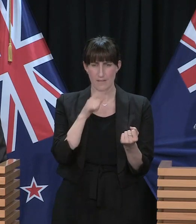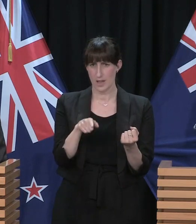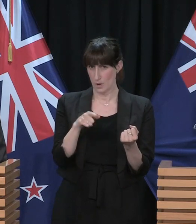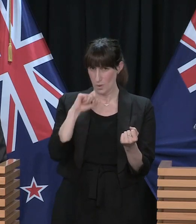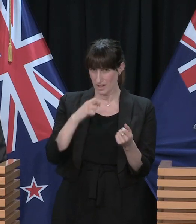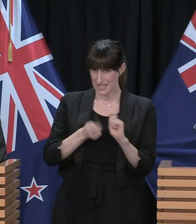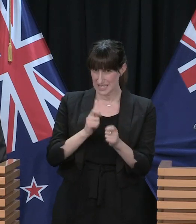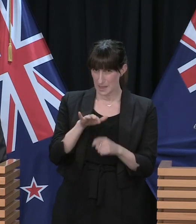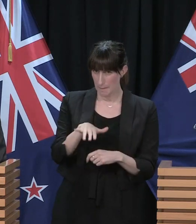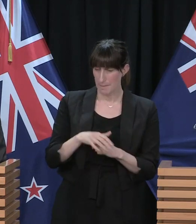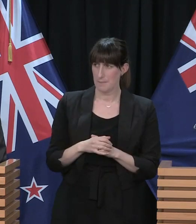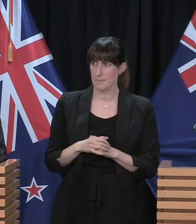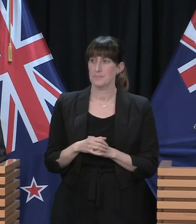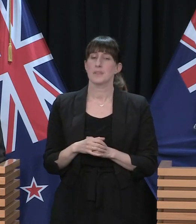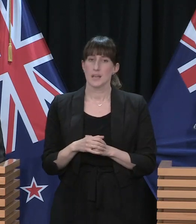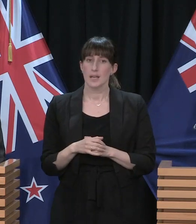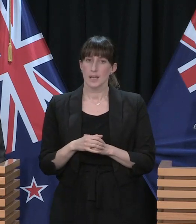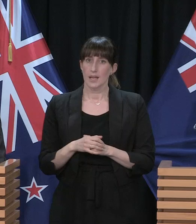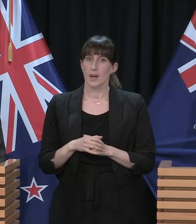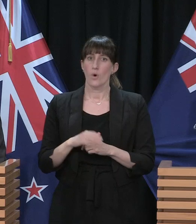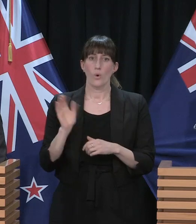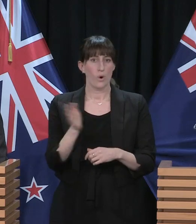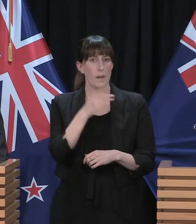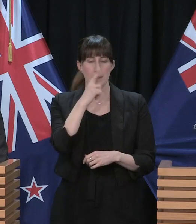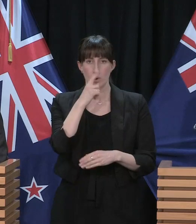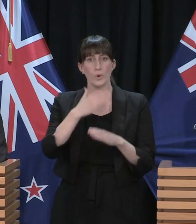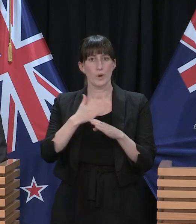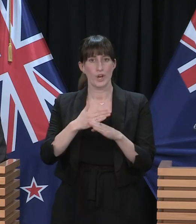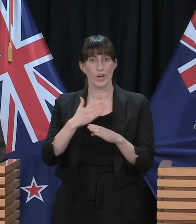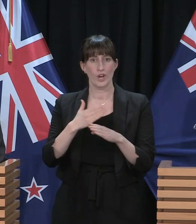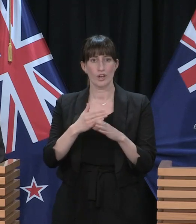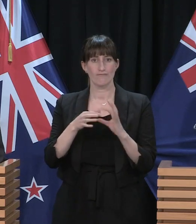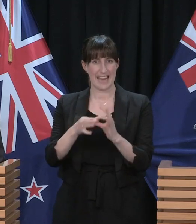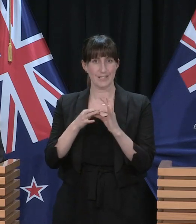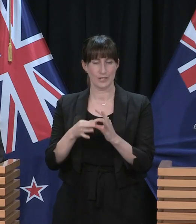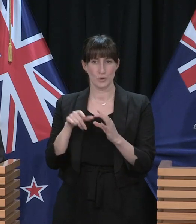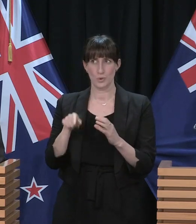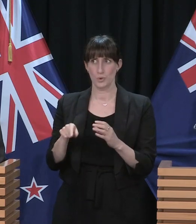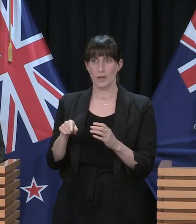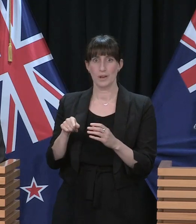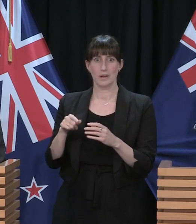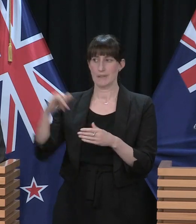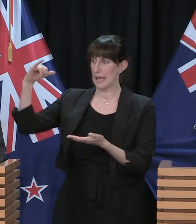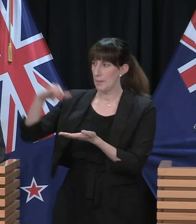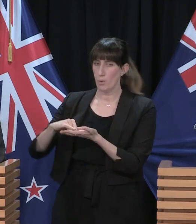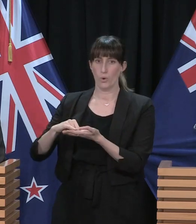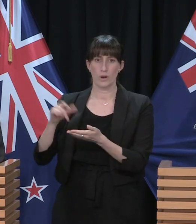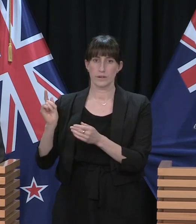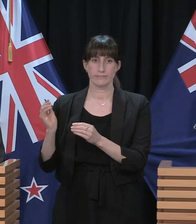They will be covered by the staff at the border testing. That includes everybody working in that chain, from when someone